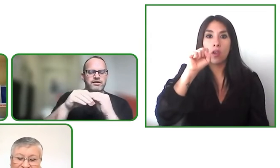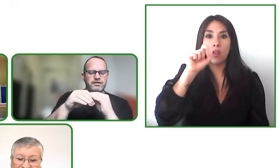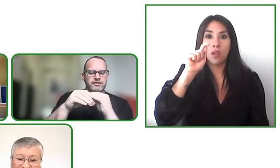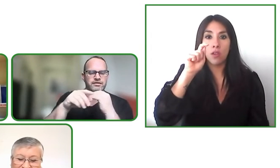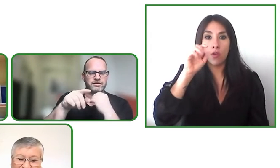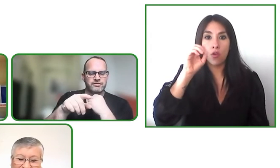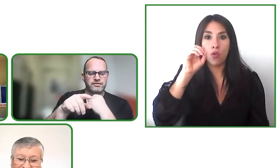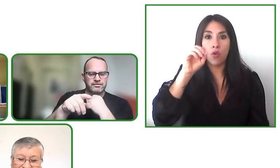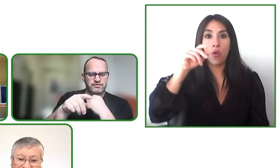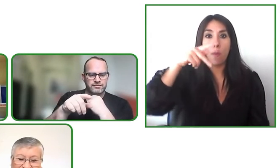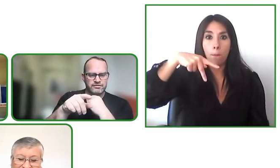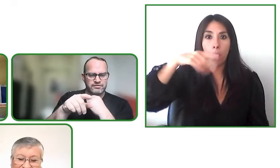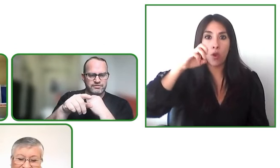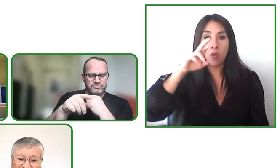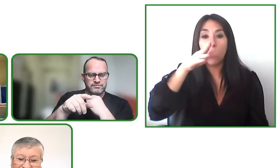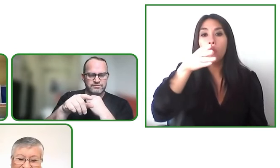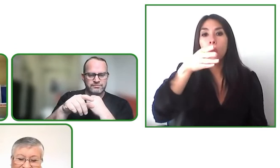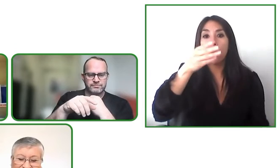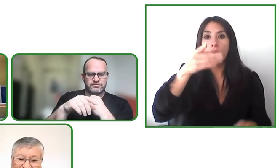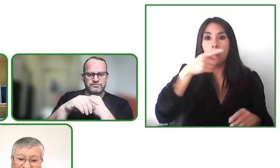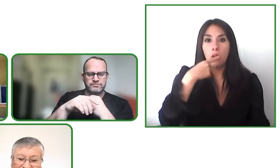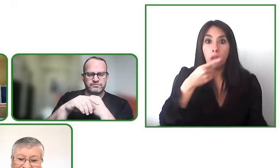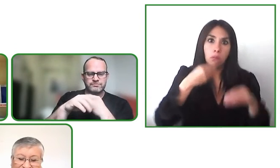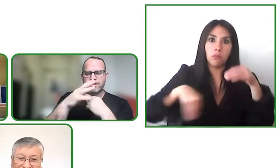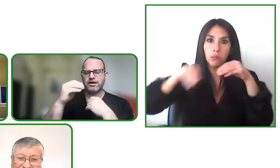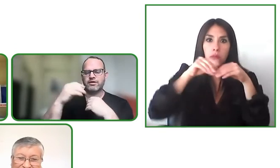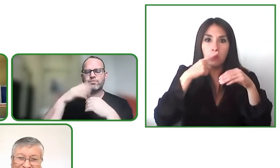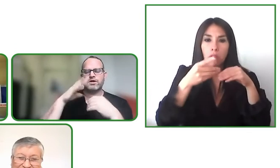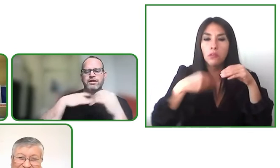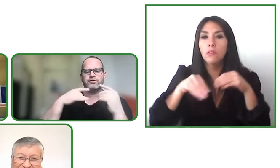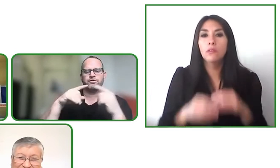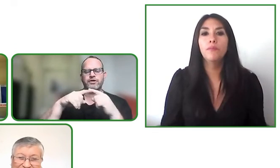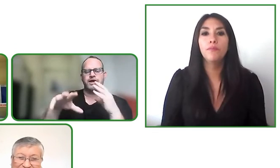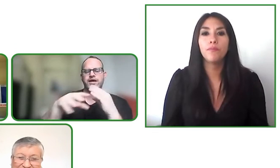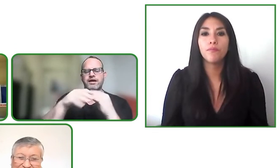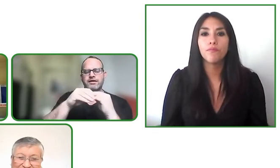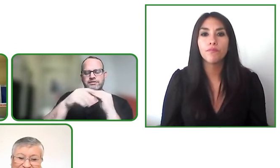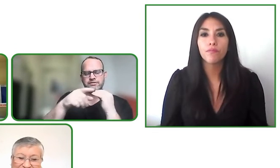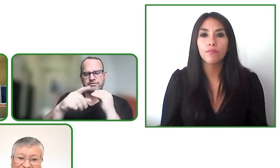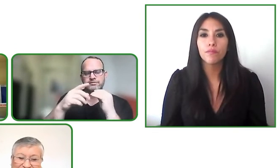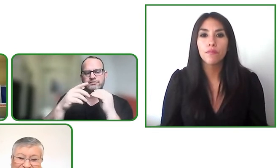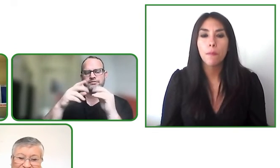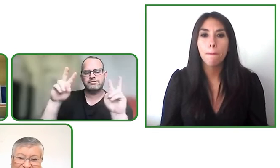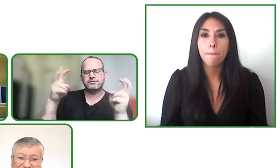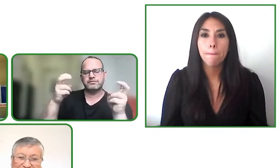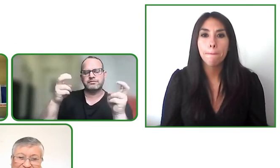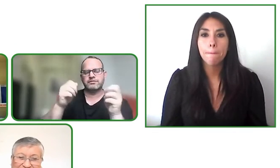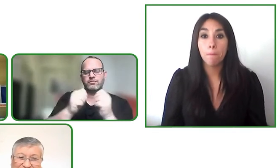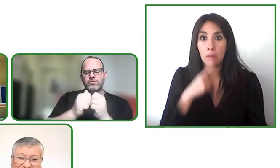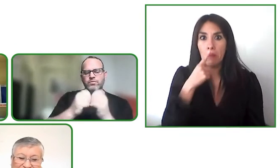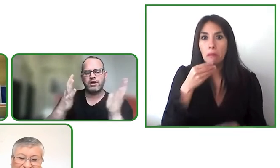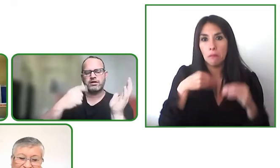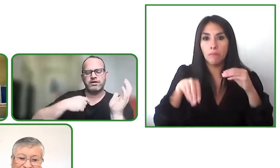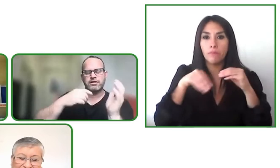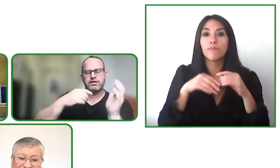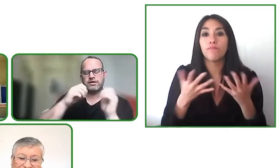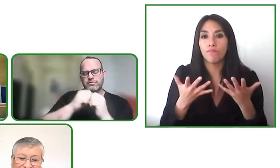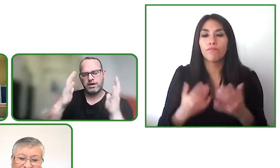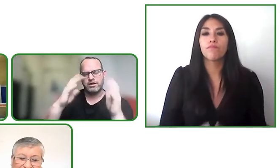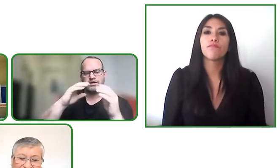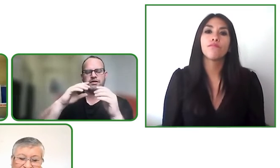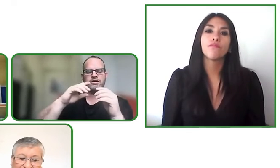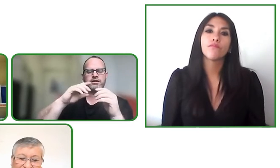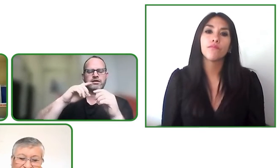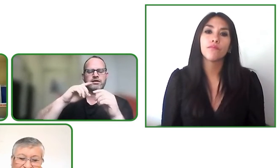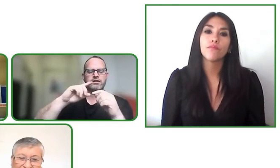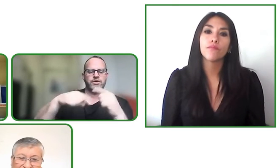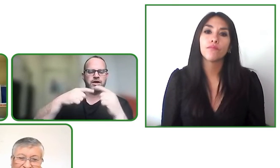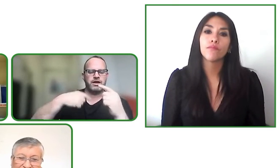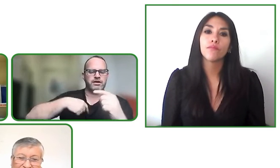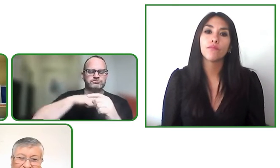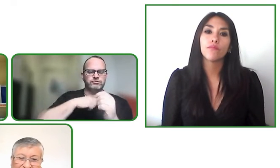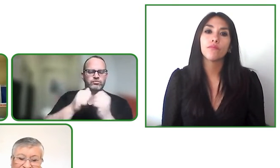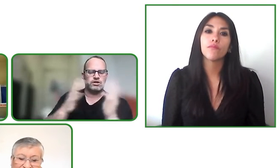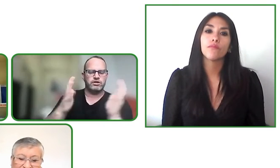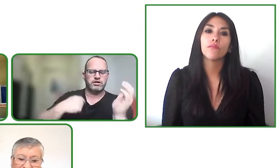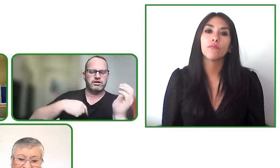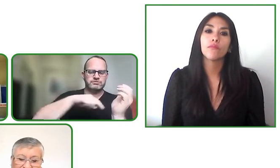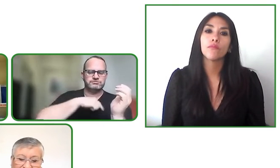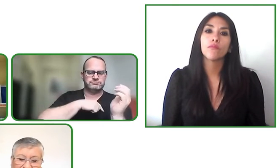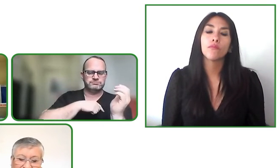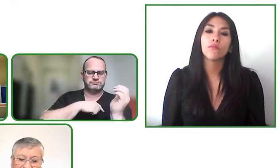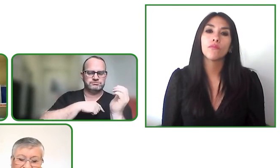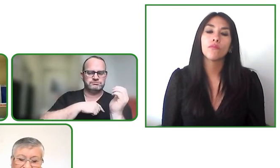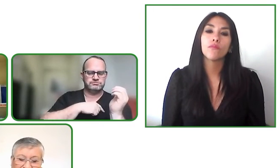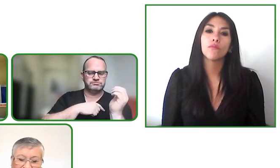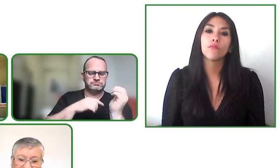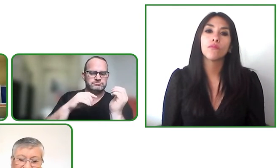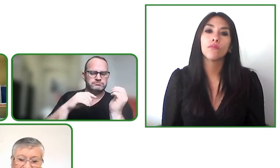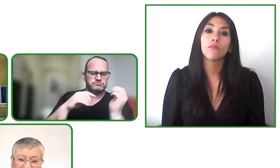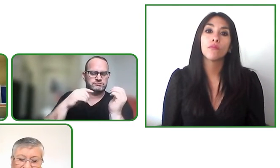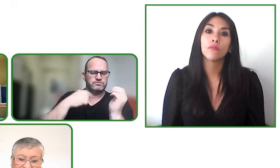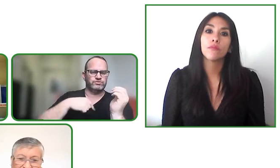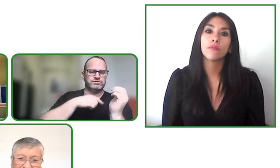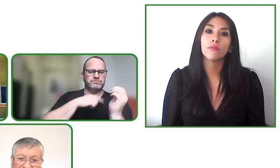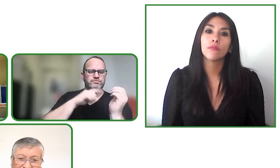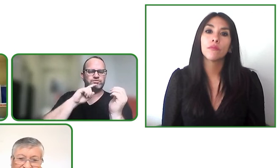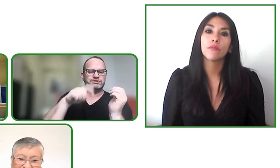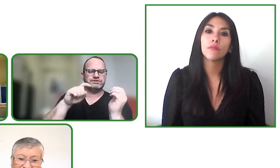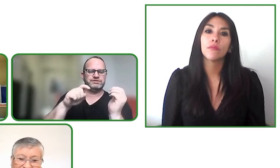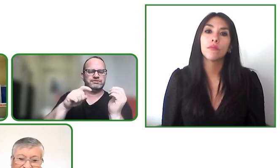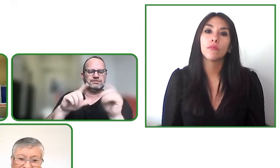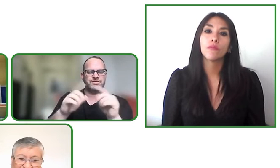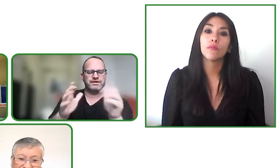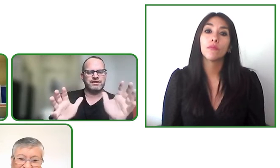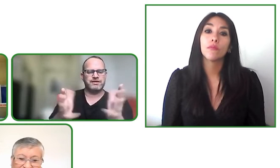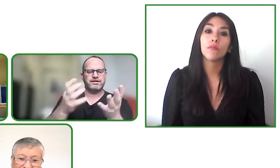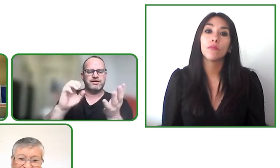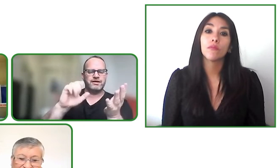like to just add nothing about us without us we really need